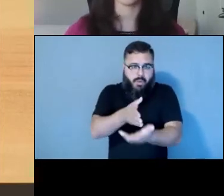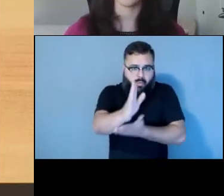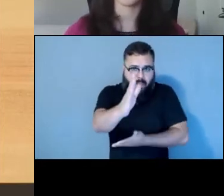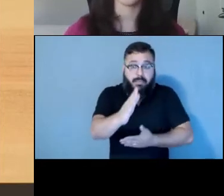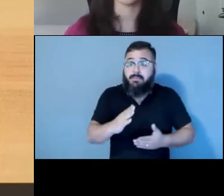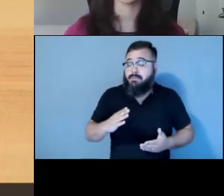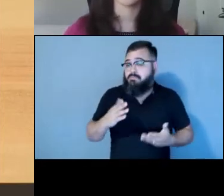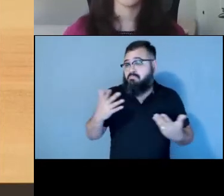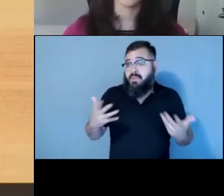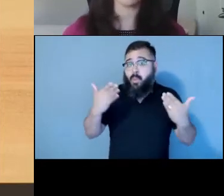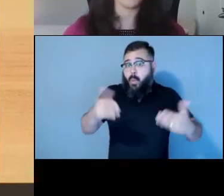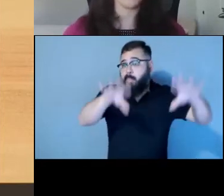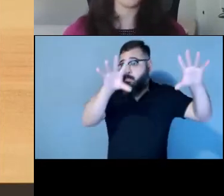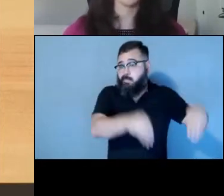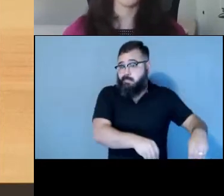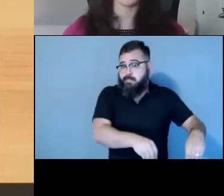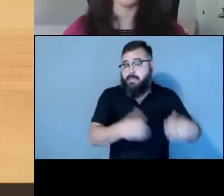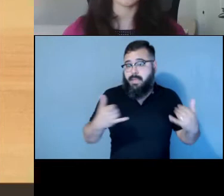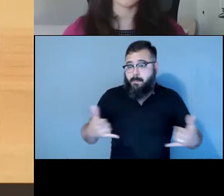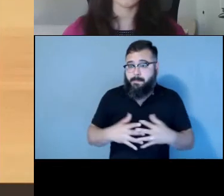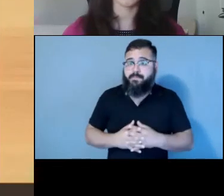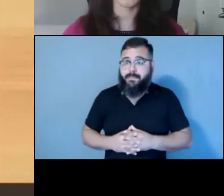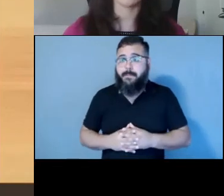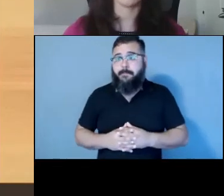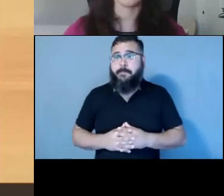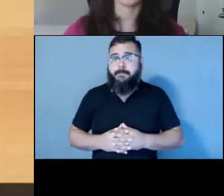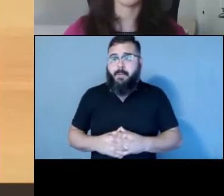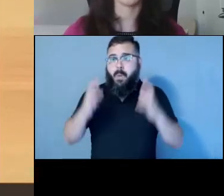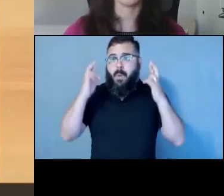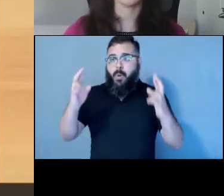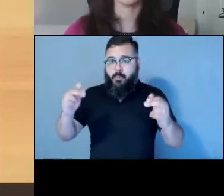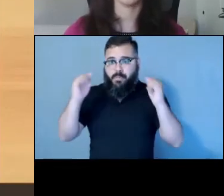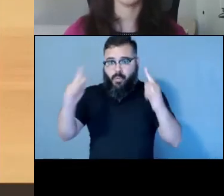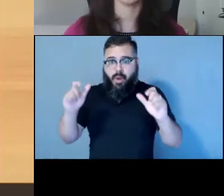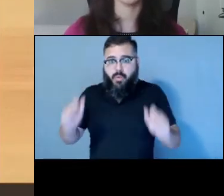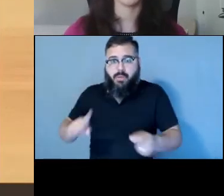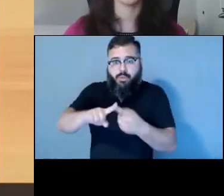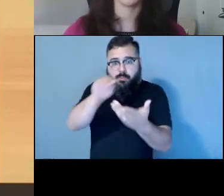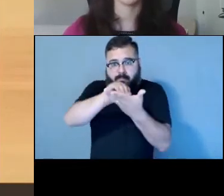I'll go ahead and close the presentation, I hope everybody was able to get this information down,